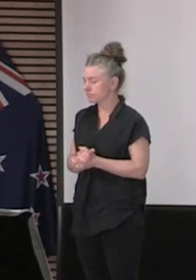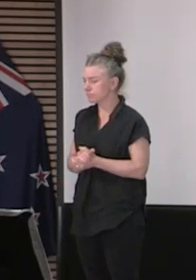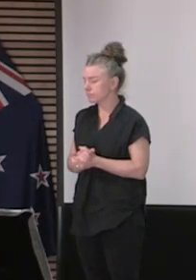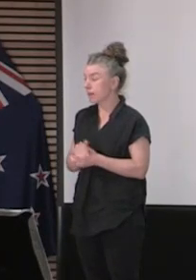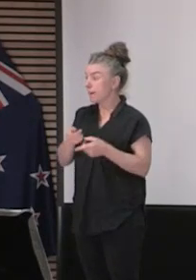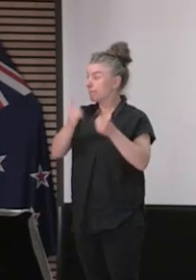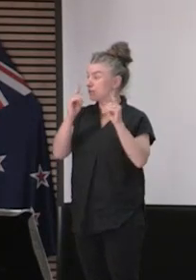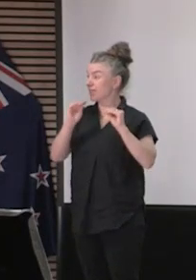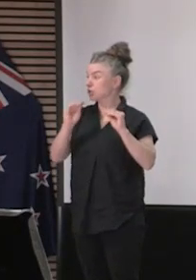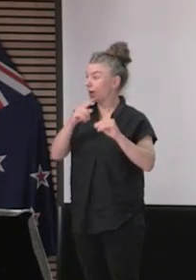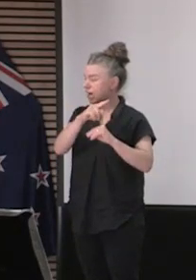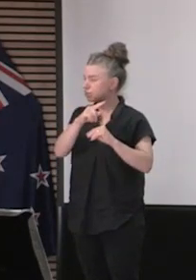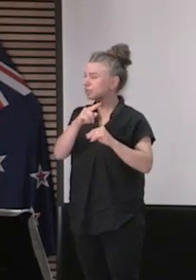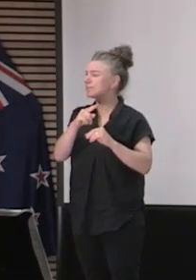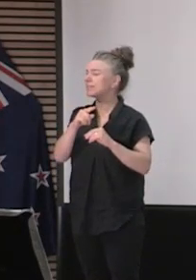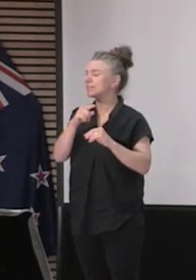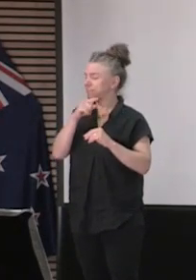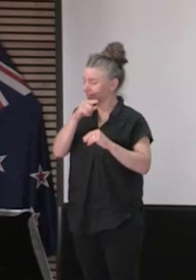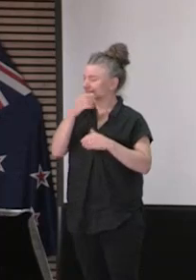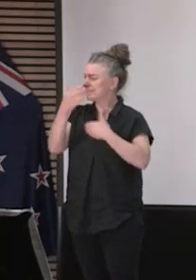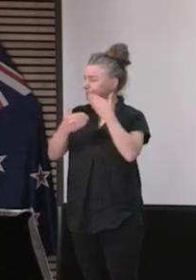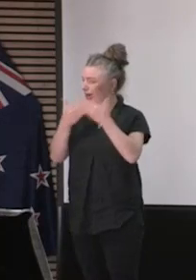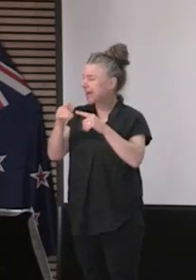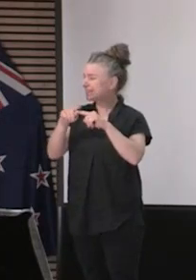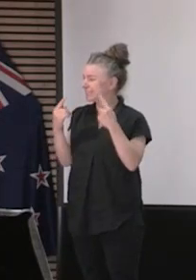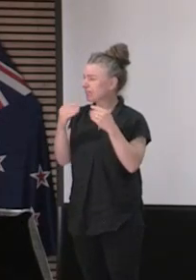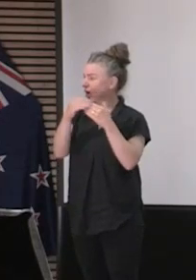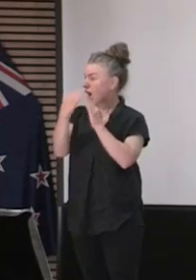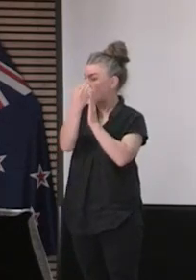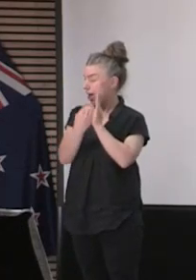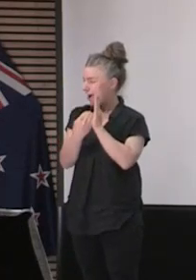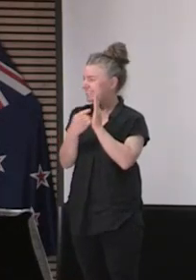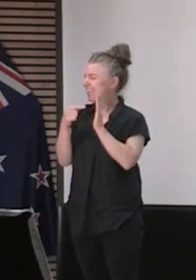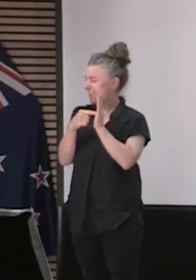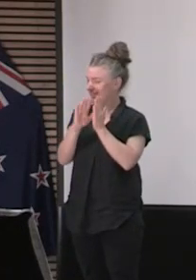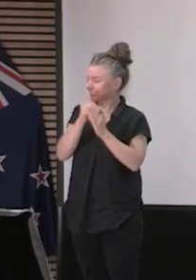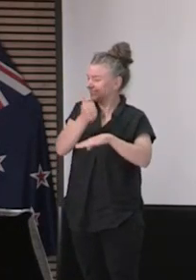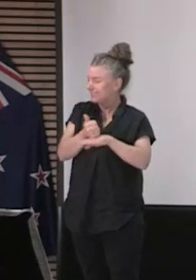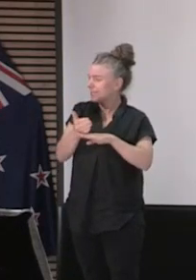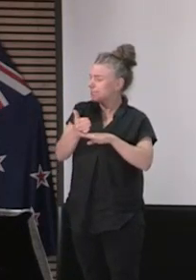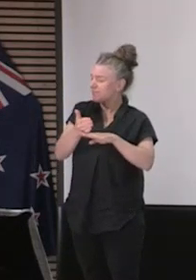The Minister of Education isagain going over theguidelines that were setbefore alert level 4 to makesure that we've got them allnice and tight.